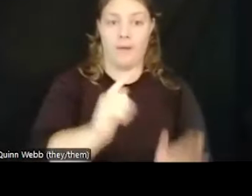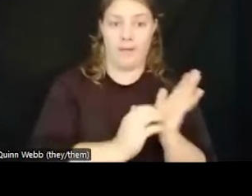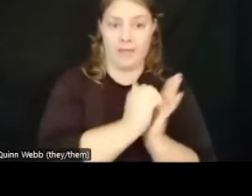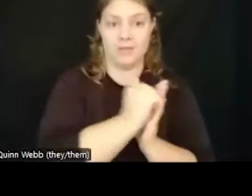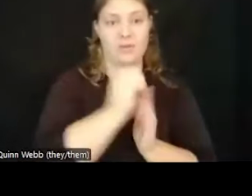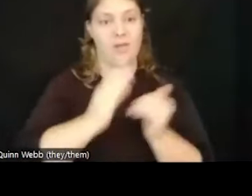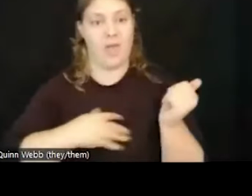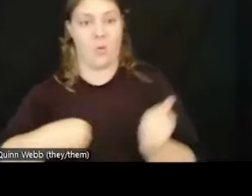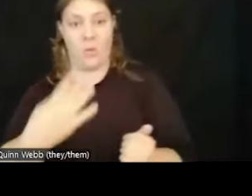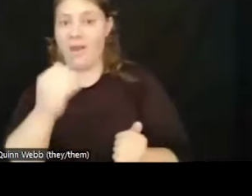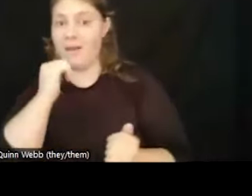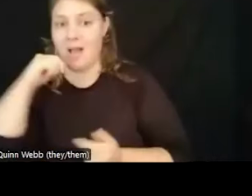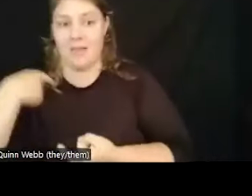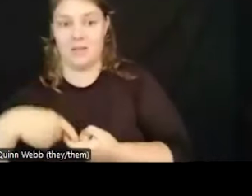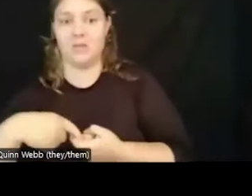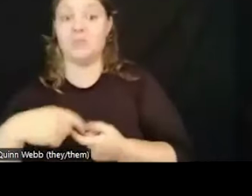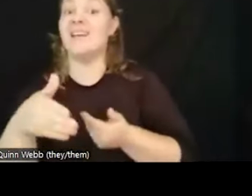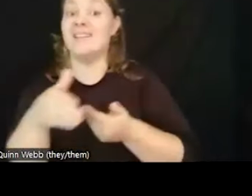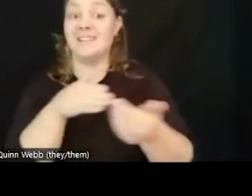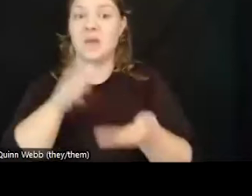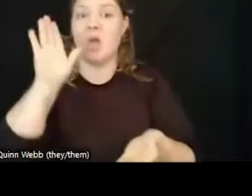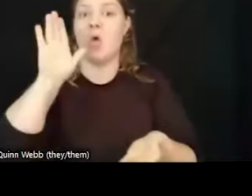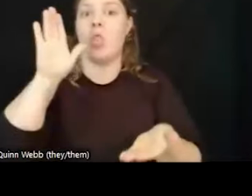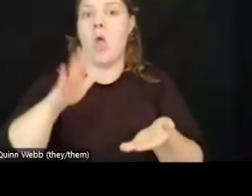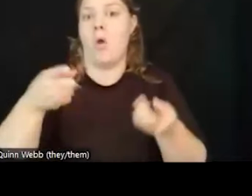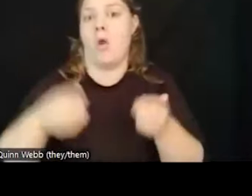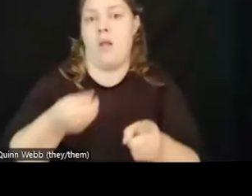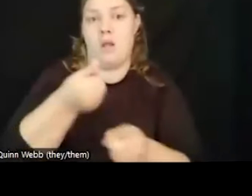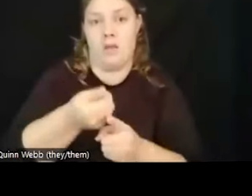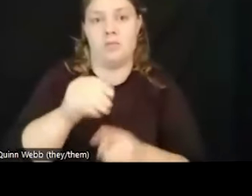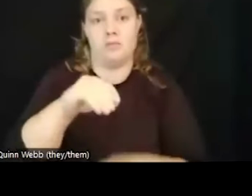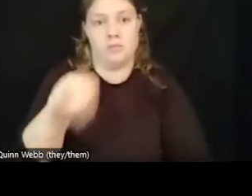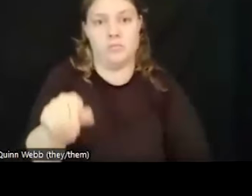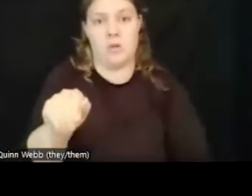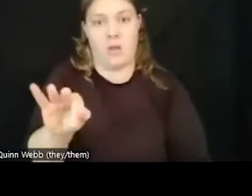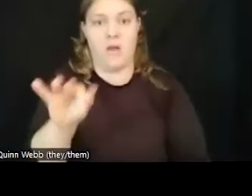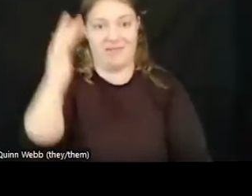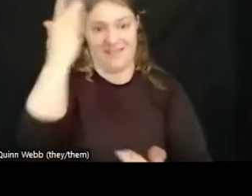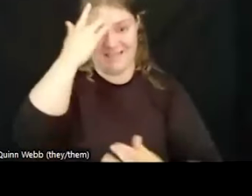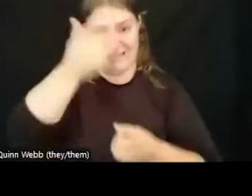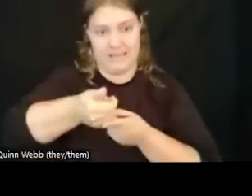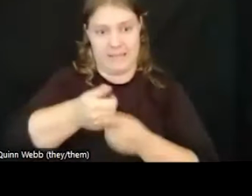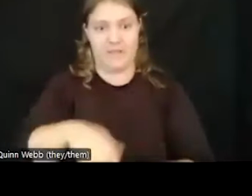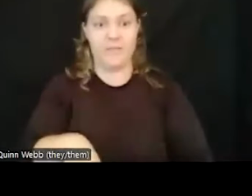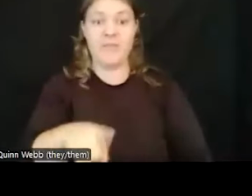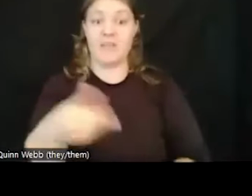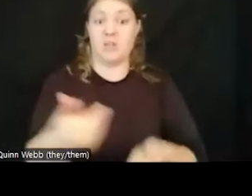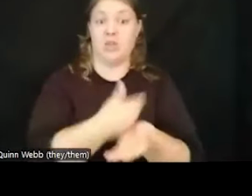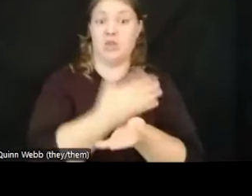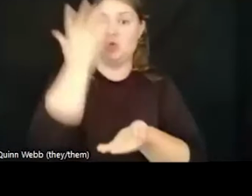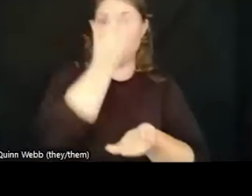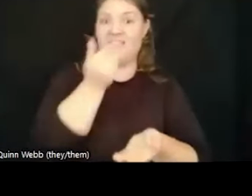rate this is the new face of the region and our data needs to reflect that I we